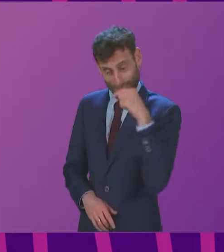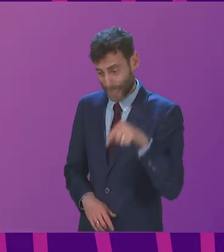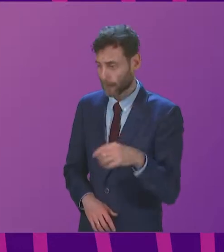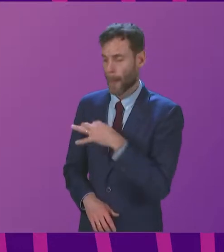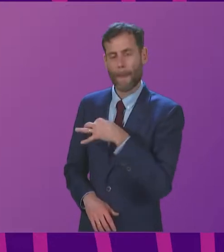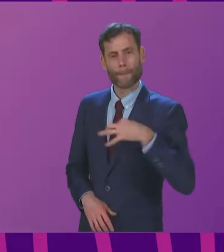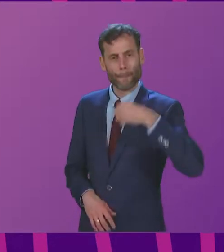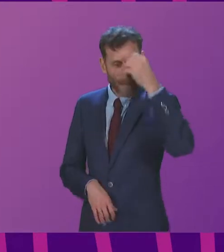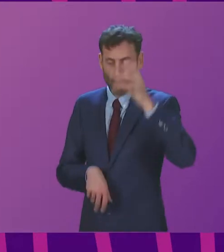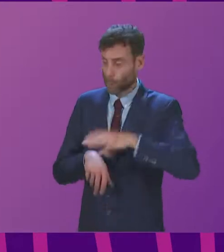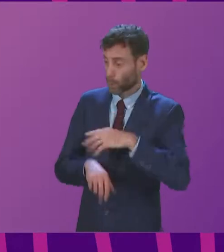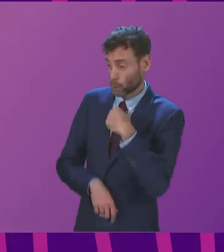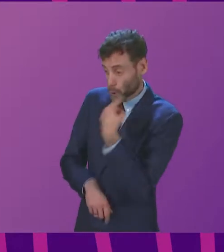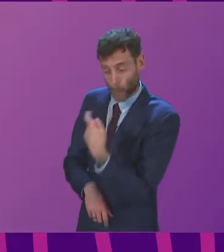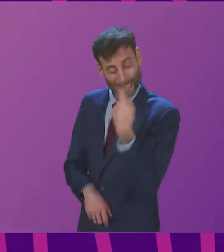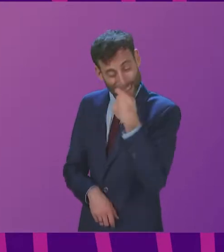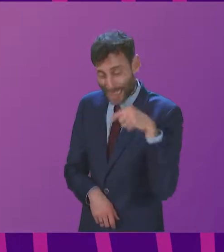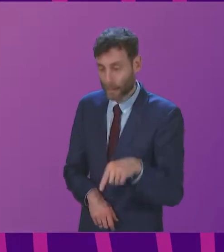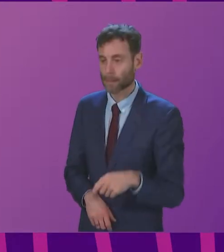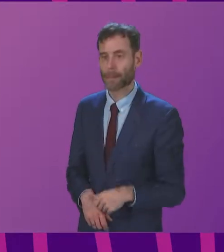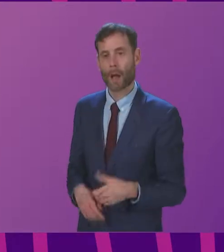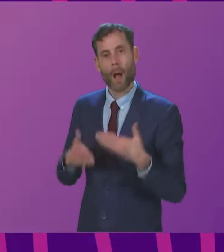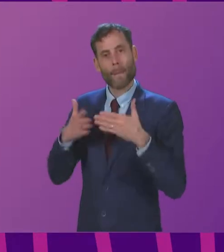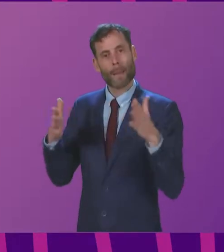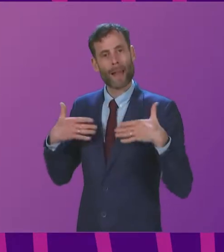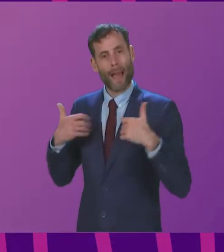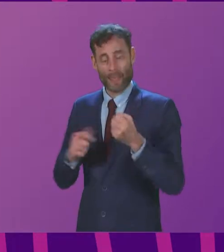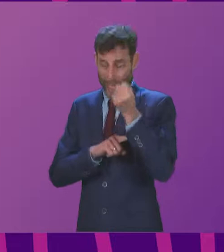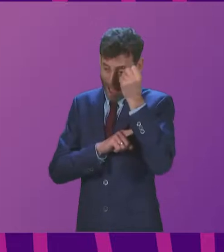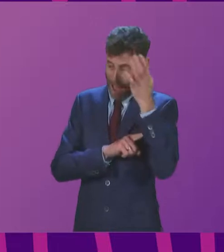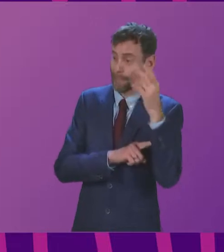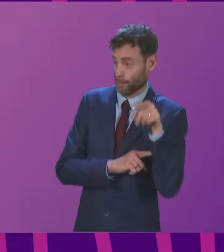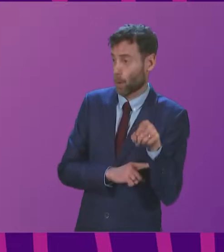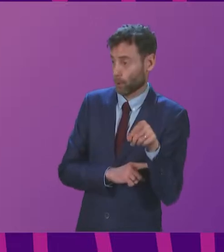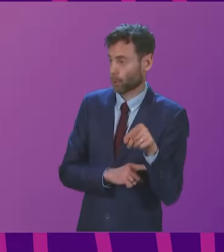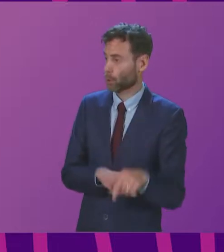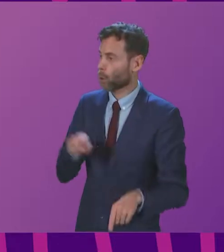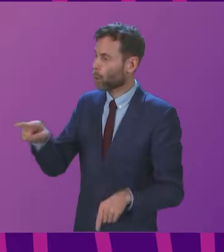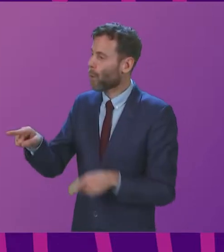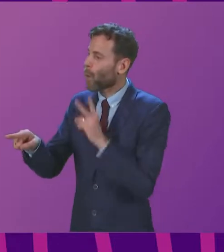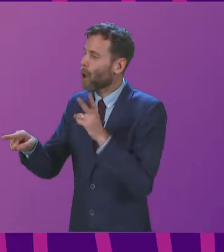businesses and public health experts, some of whom the First Minister likes to quote selectively.